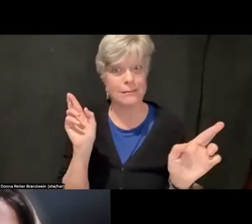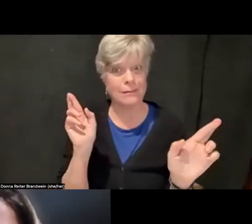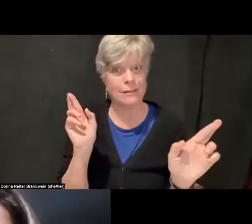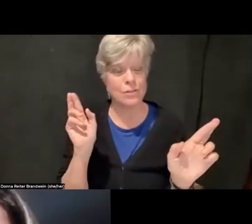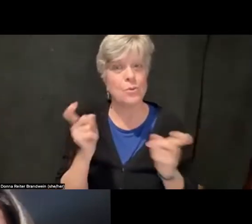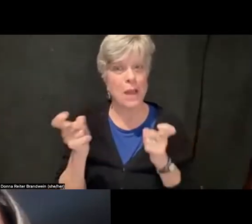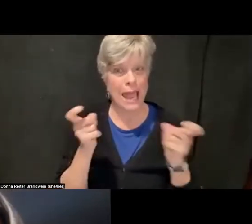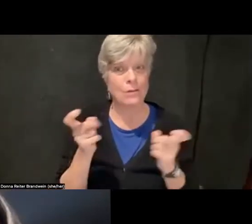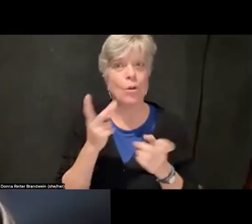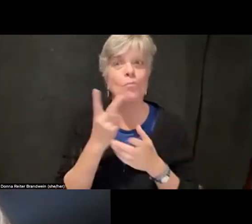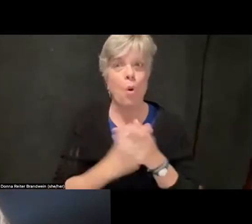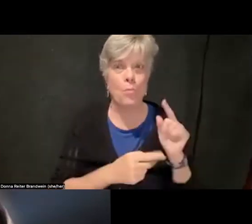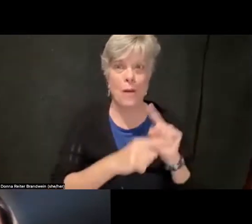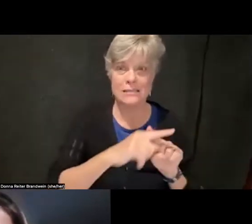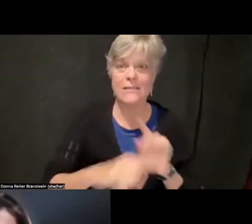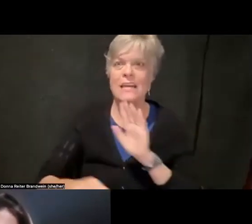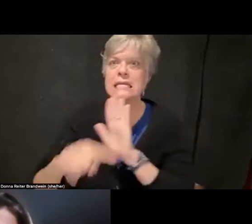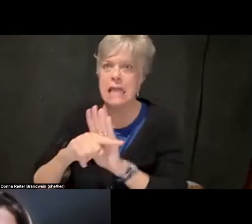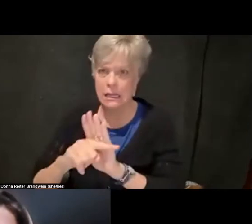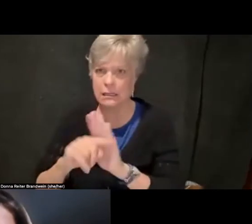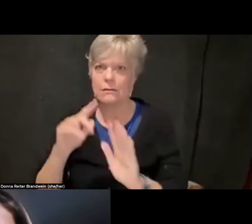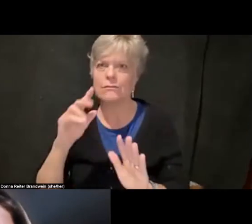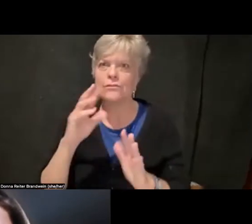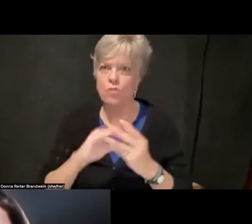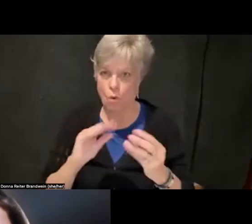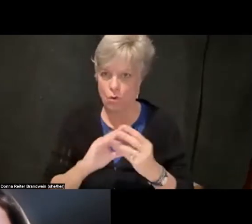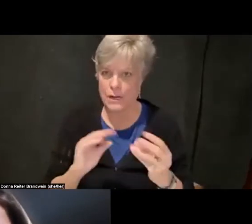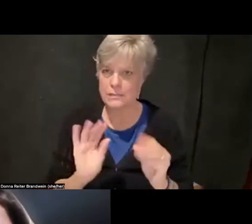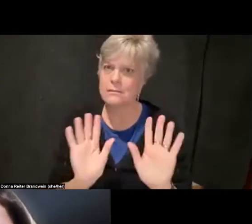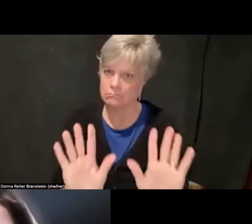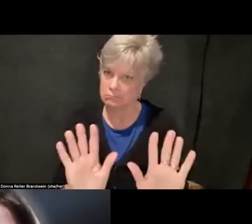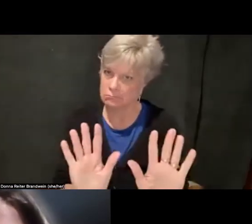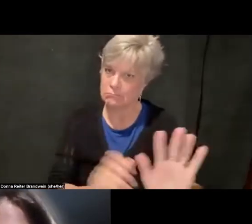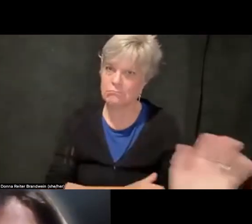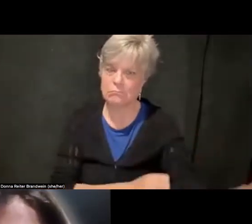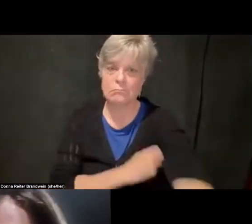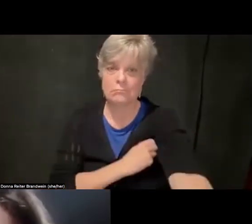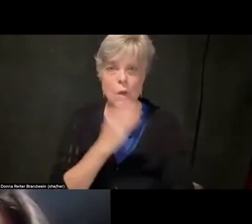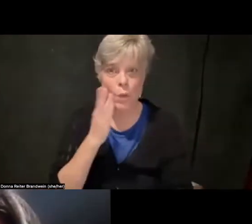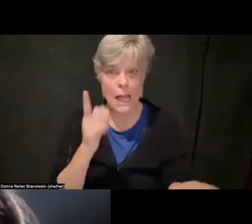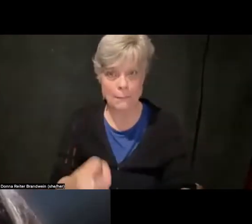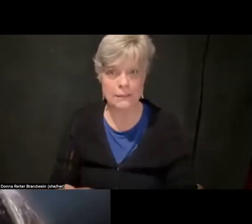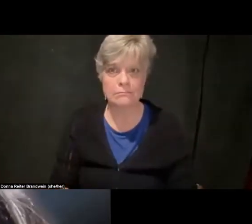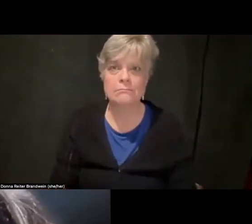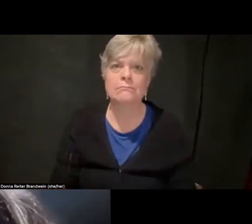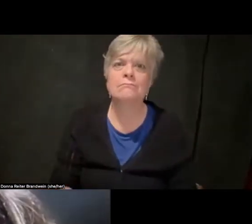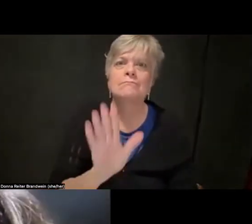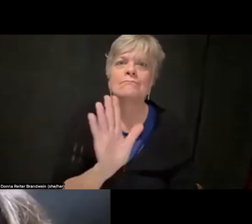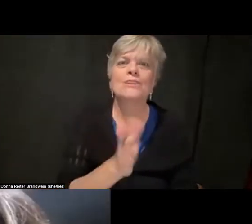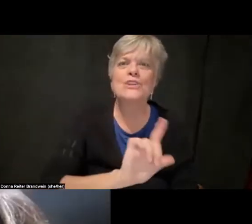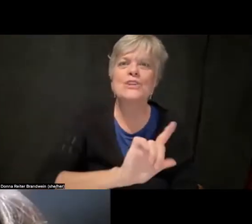because it's something. Go ahead, Liz. Yeah, this is Liz.